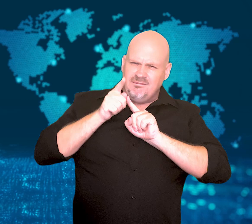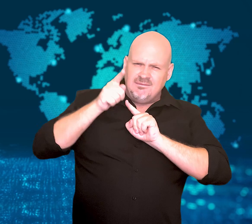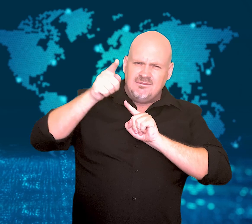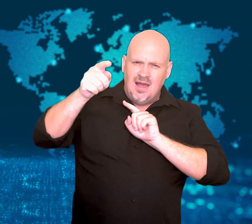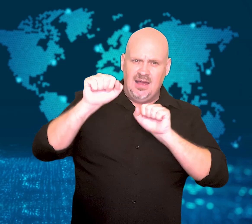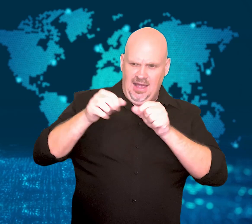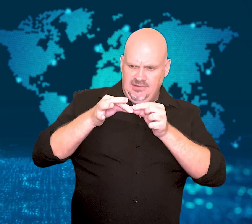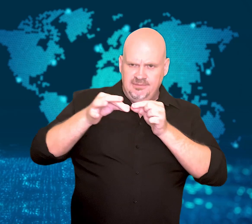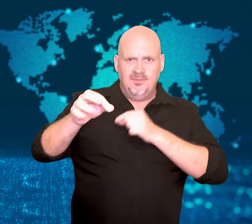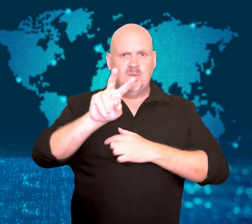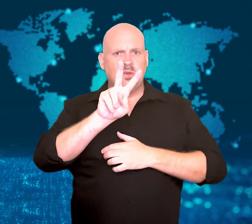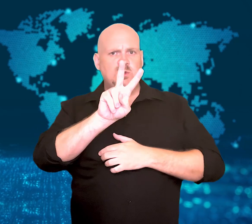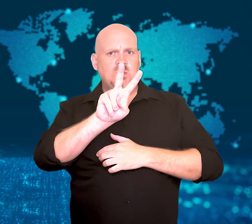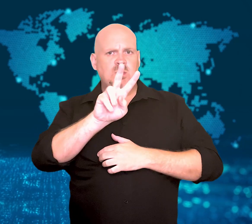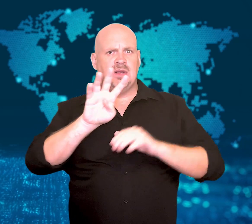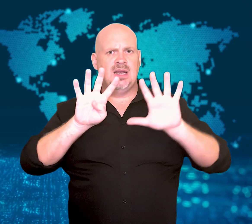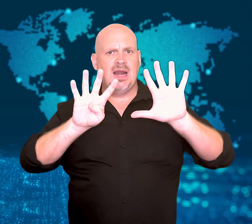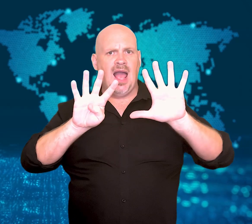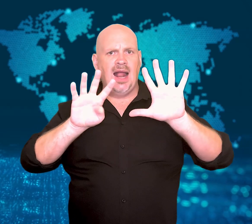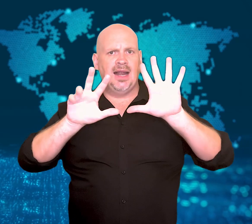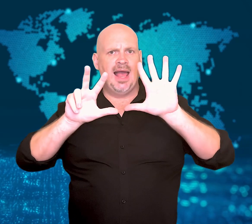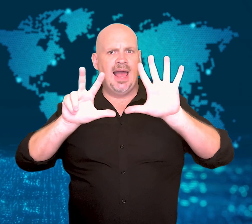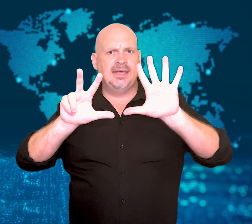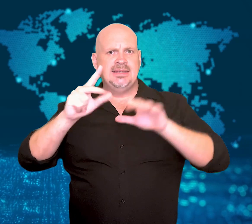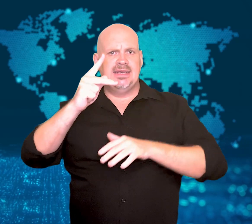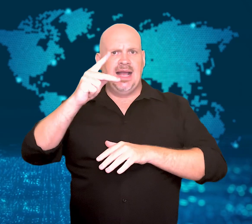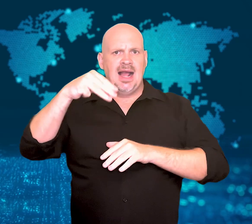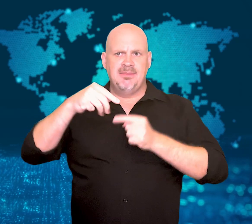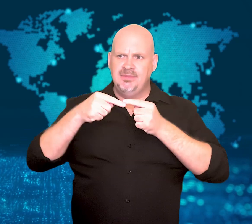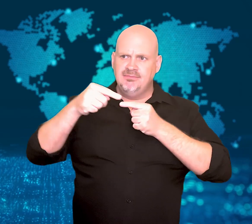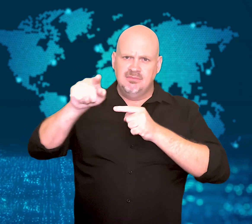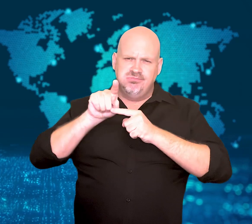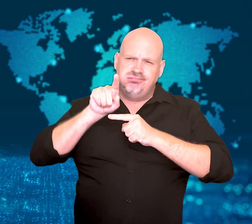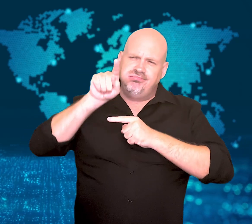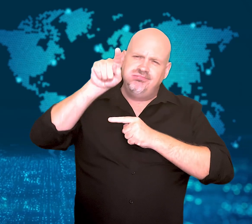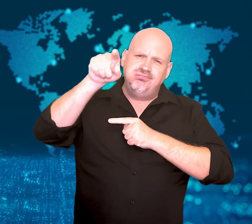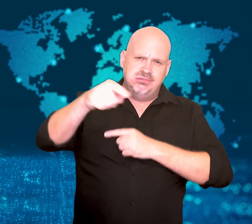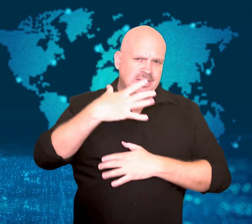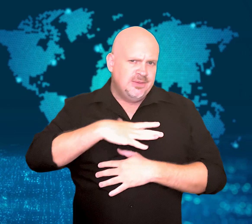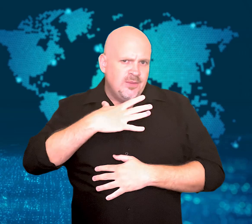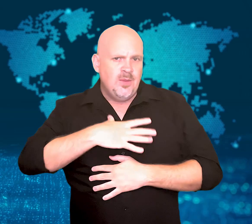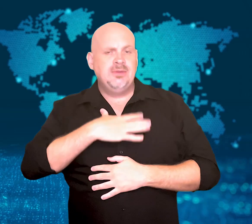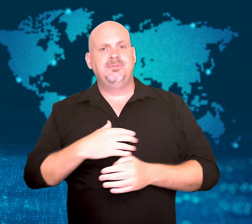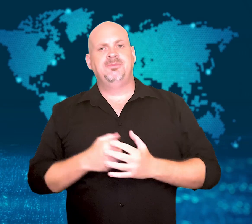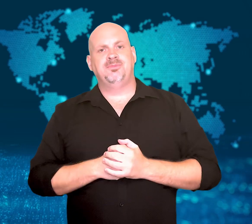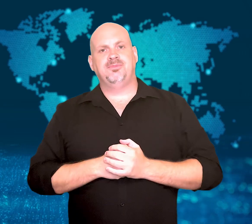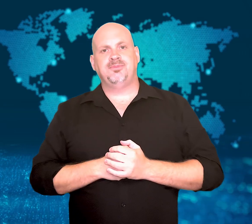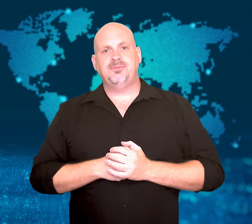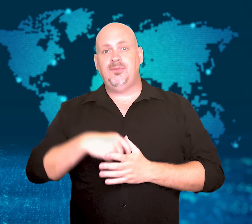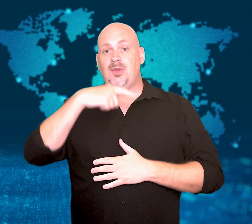could strike Russian bases as far as 298 kilometers away.